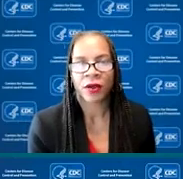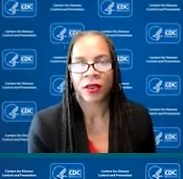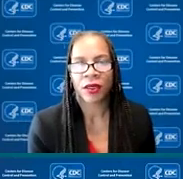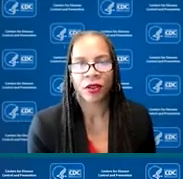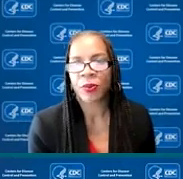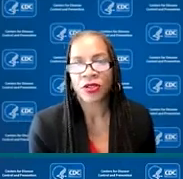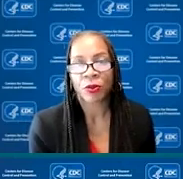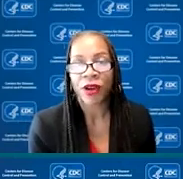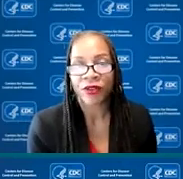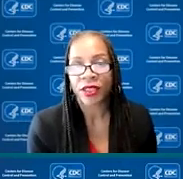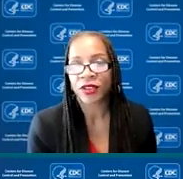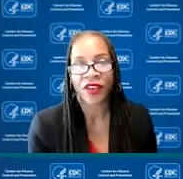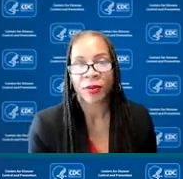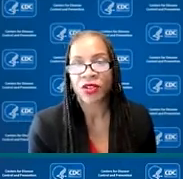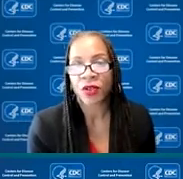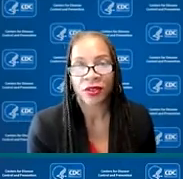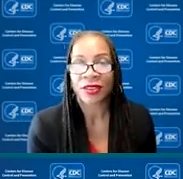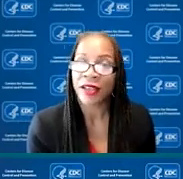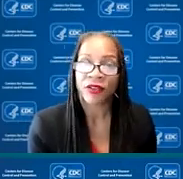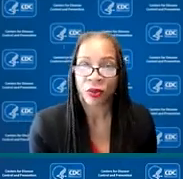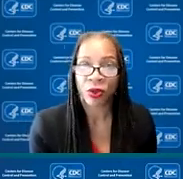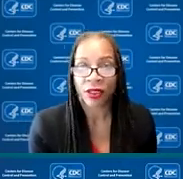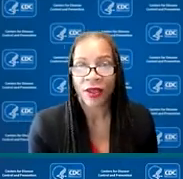on your personal preference, your family structure, the level of support that you